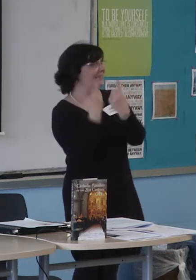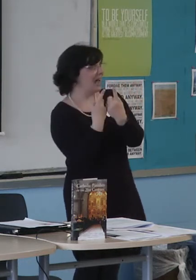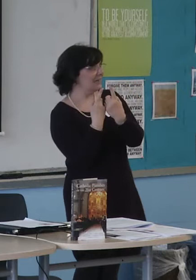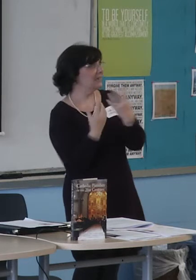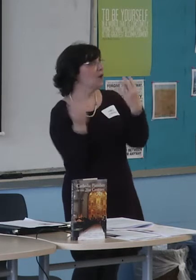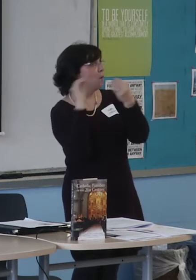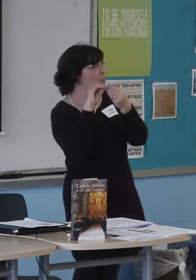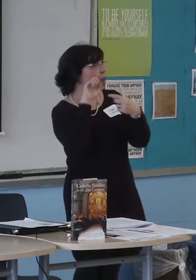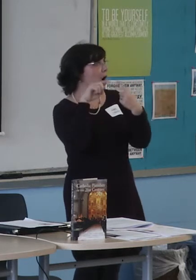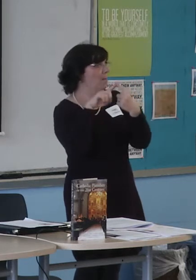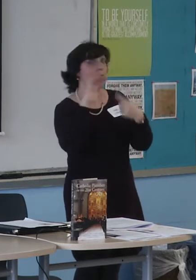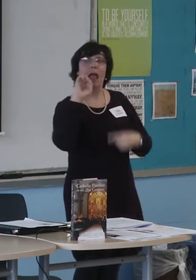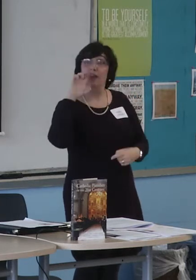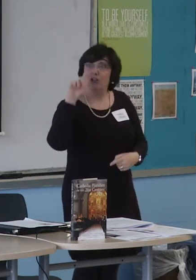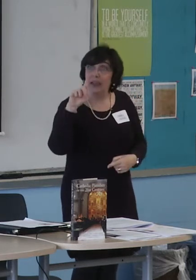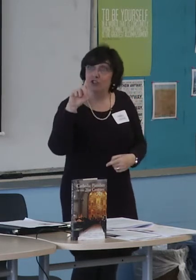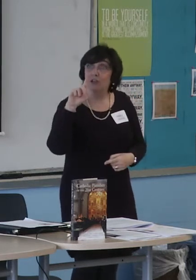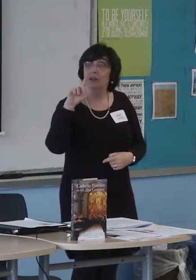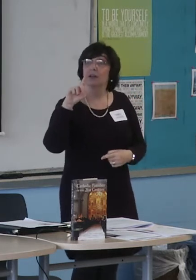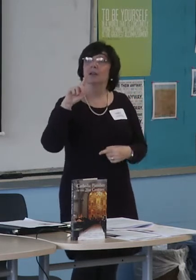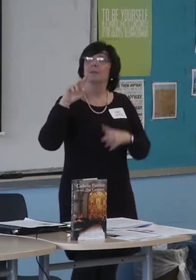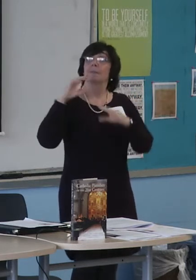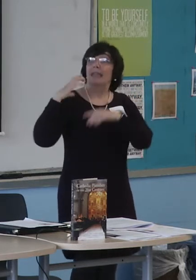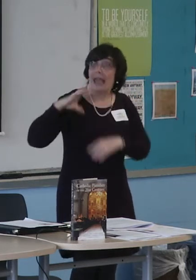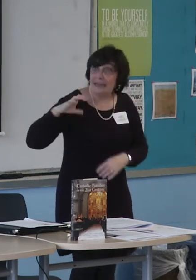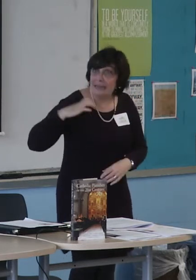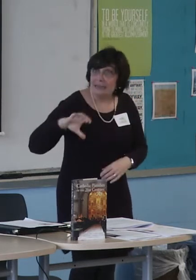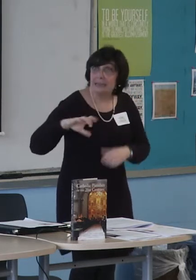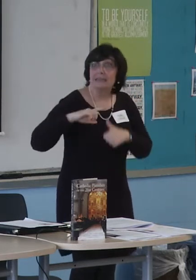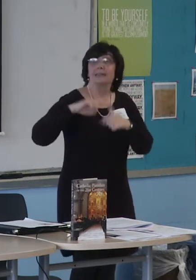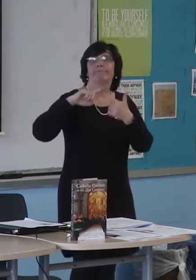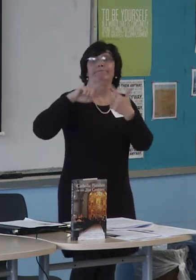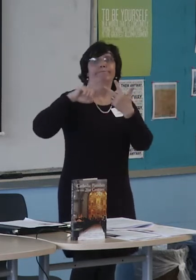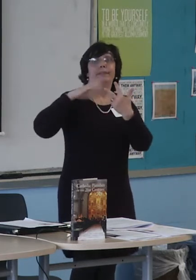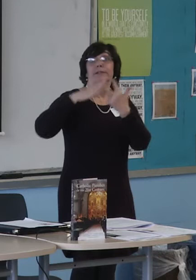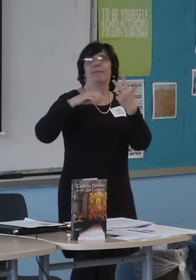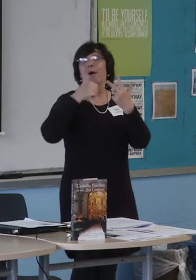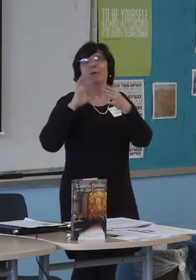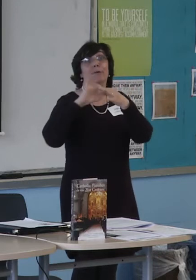Education, in terms of catechesis, some other related services, that work, so